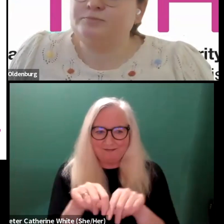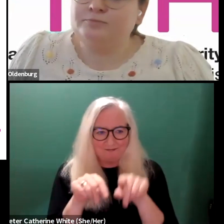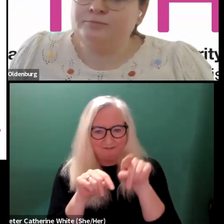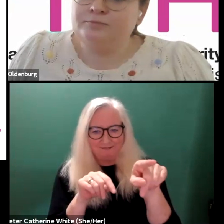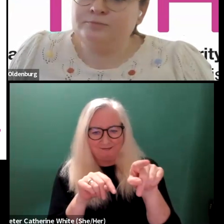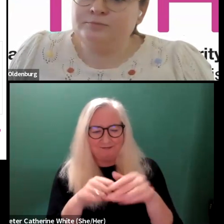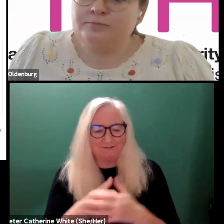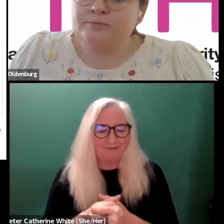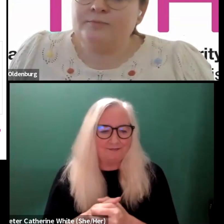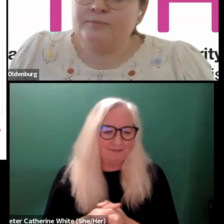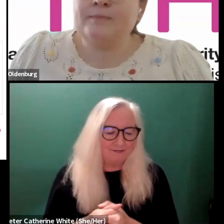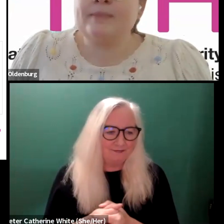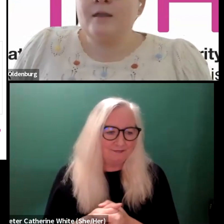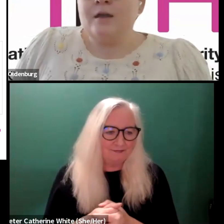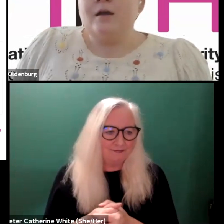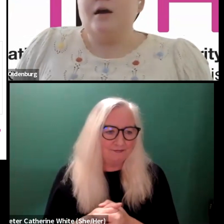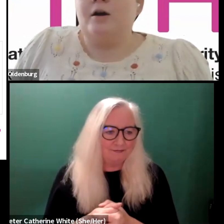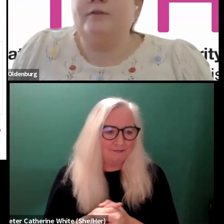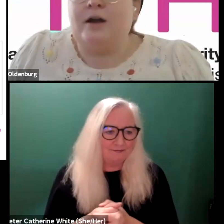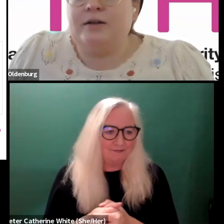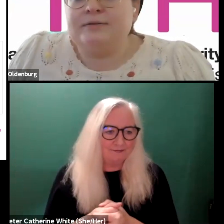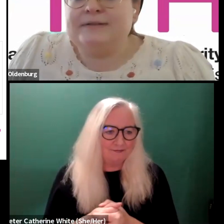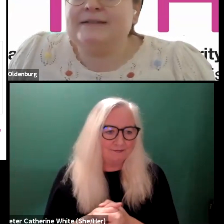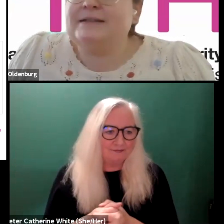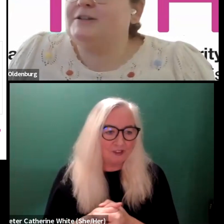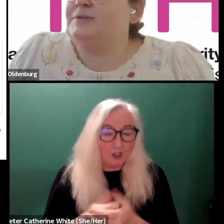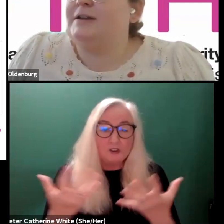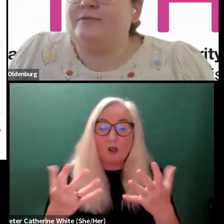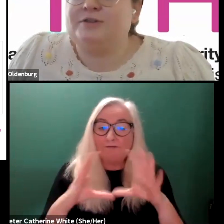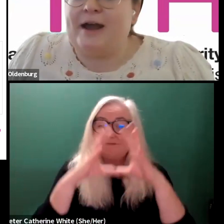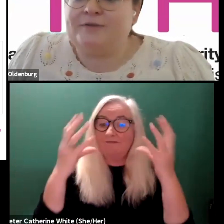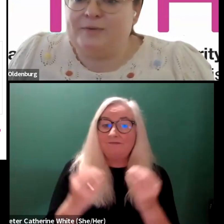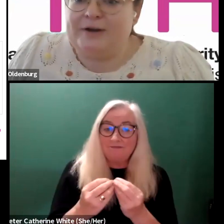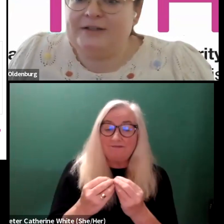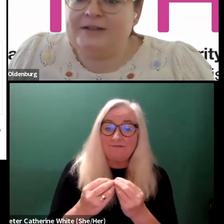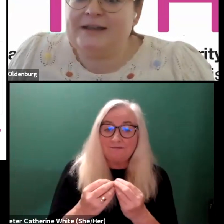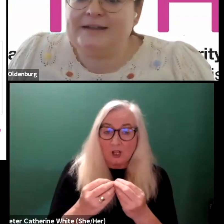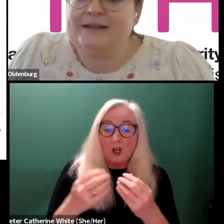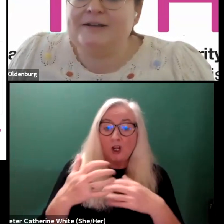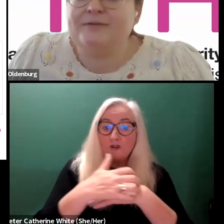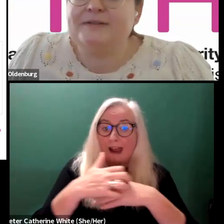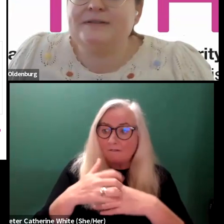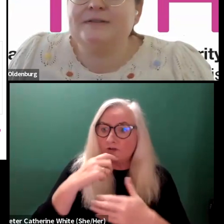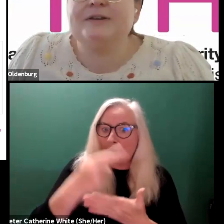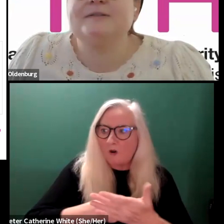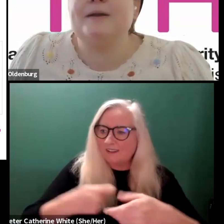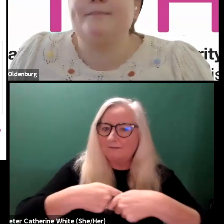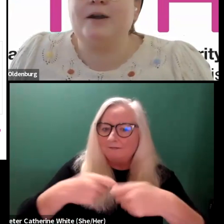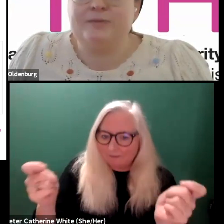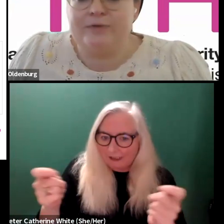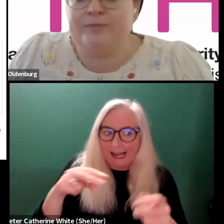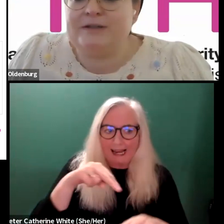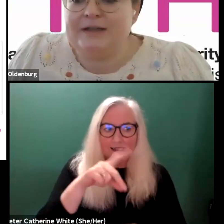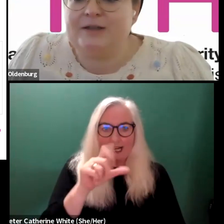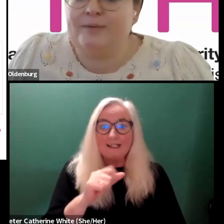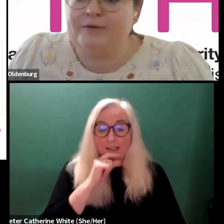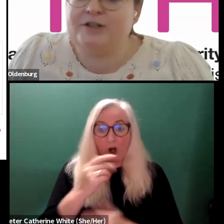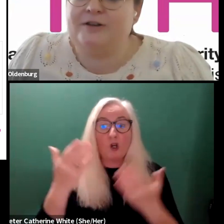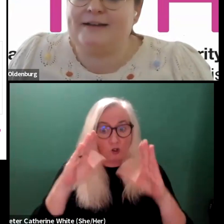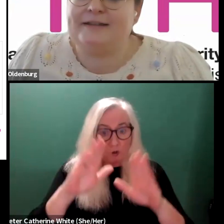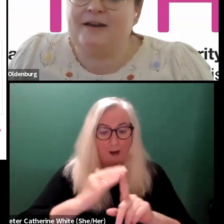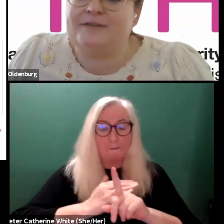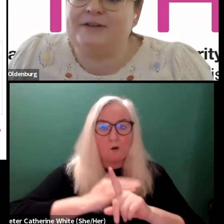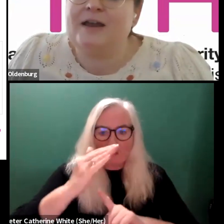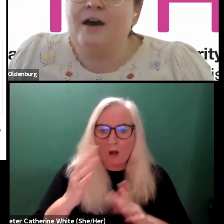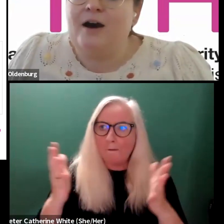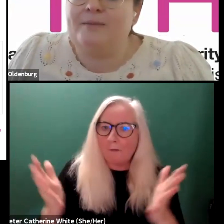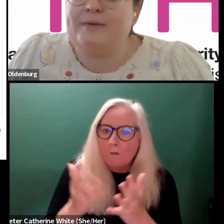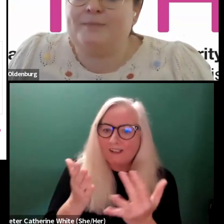Overall, since the issuing of the draft report, the NDA notes There has been a marked improvement in the promotion of access officers on public body websites.